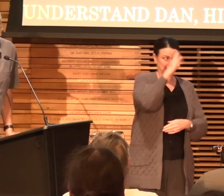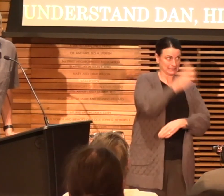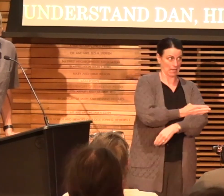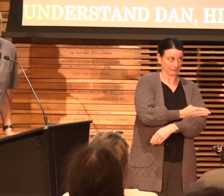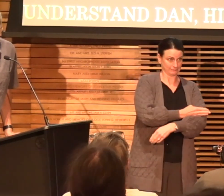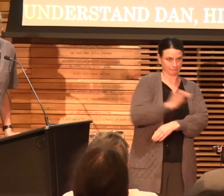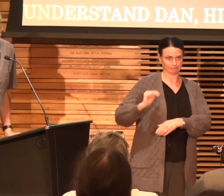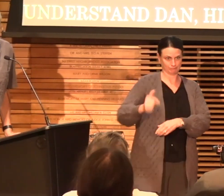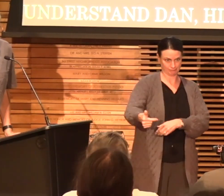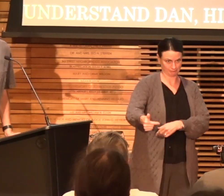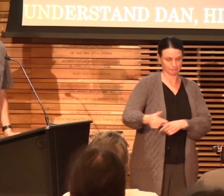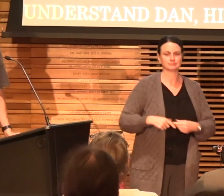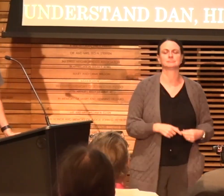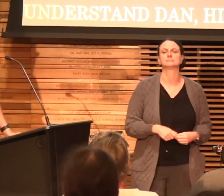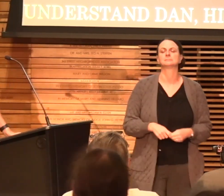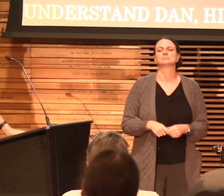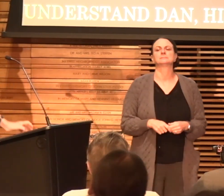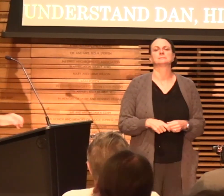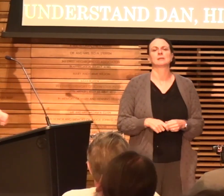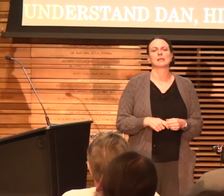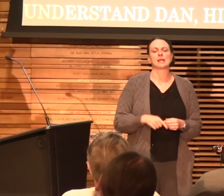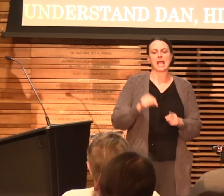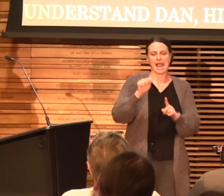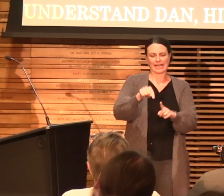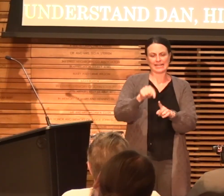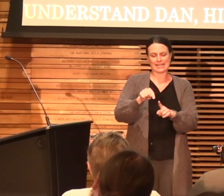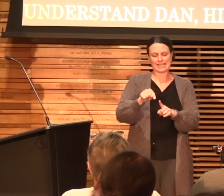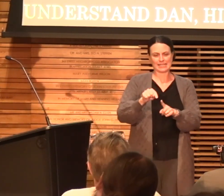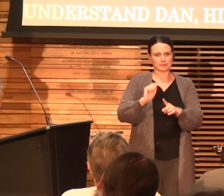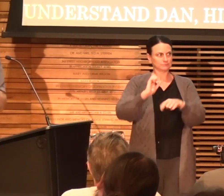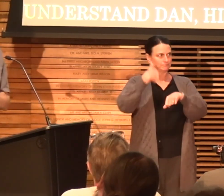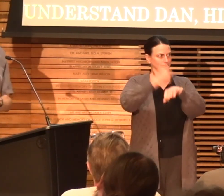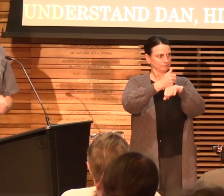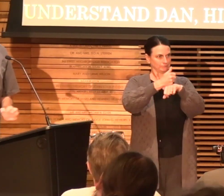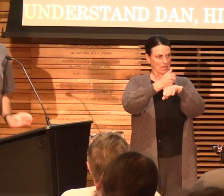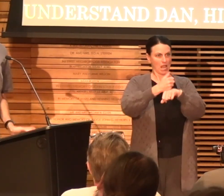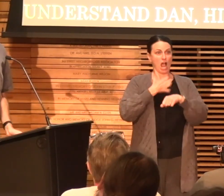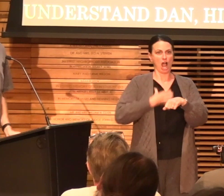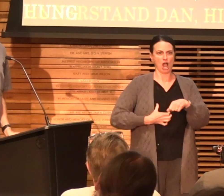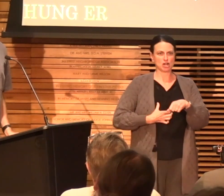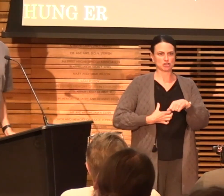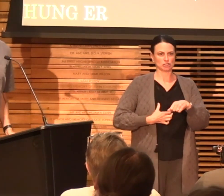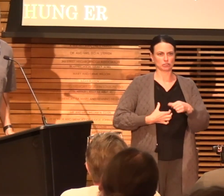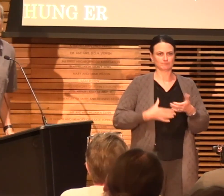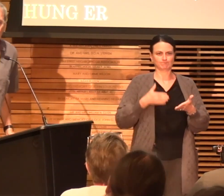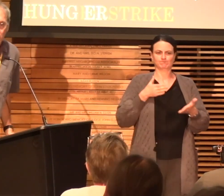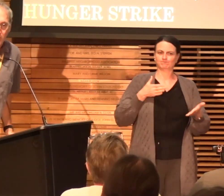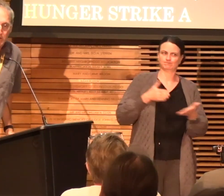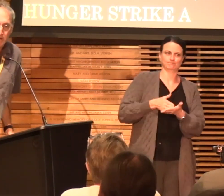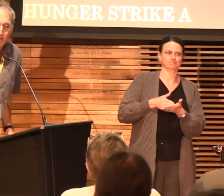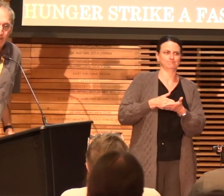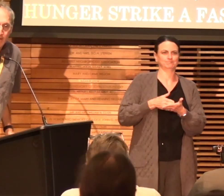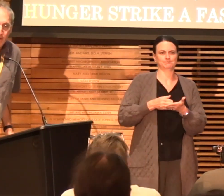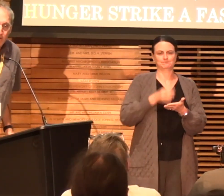And he is staging a hunger strike, a fast to protest apartheid.